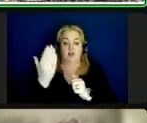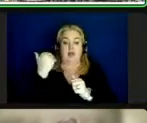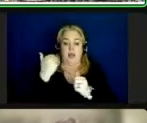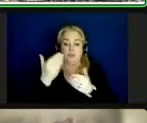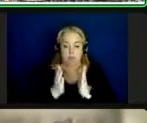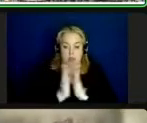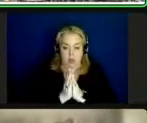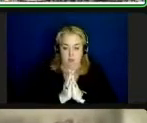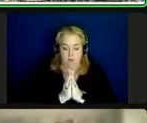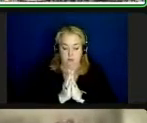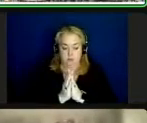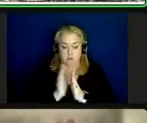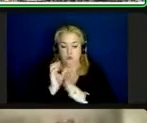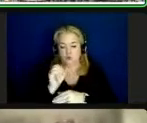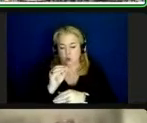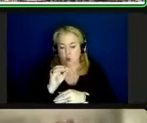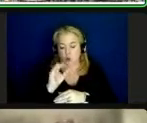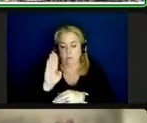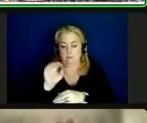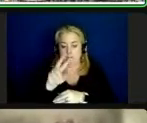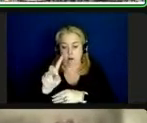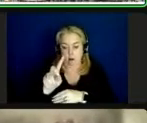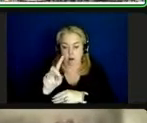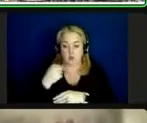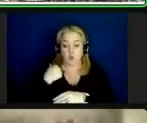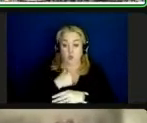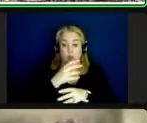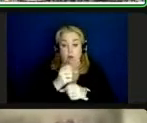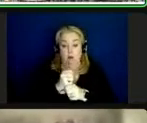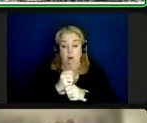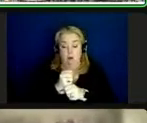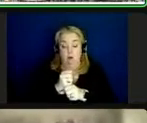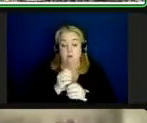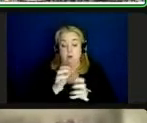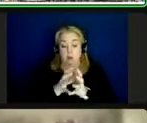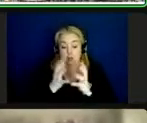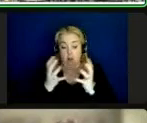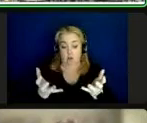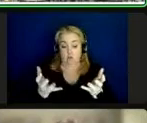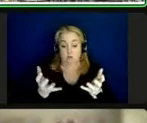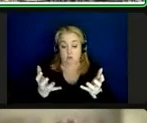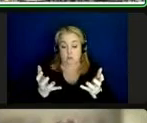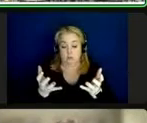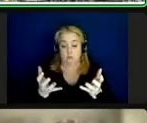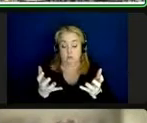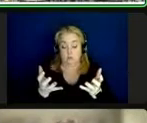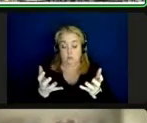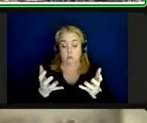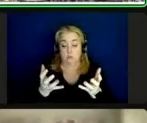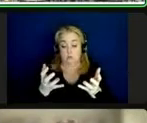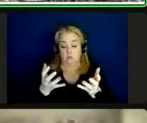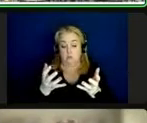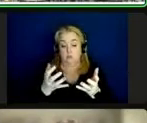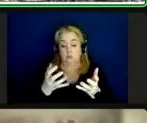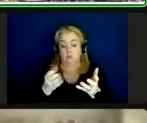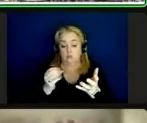ALSO MAKES SENSE PEOPLE WILL BE COMPARING WHATEVER OUR NEXT